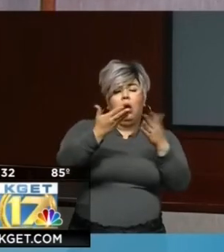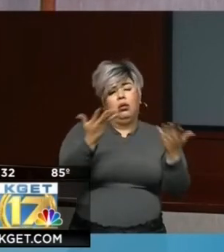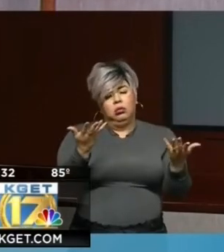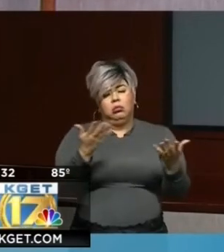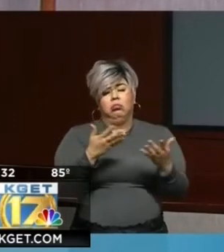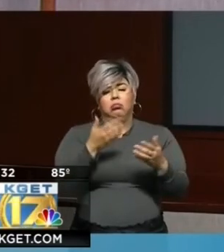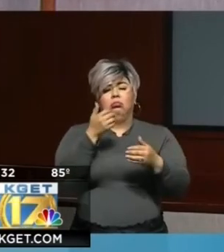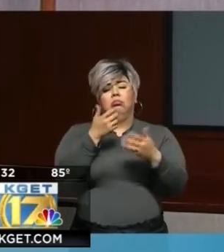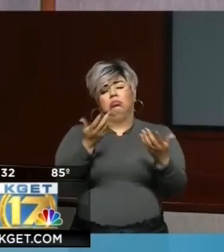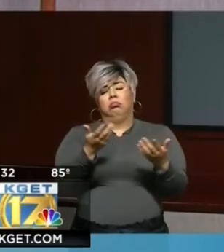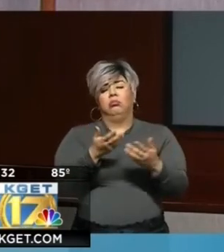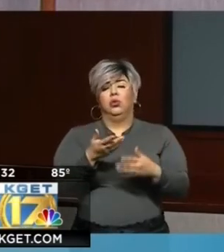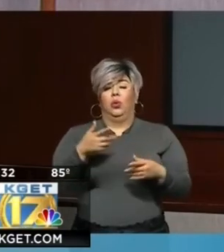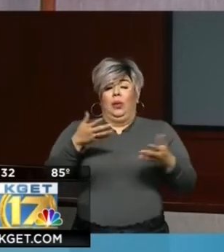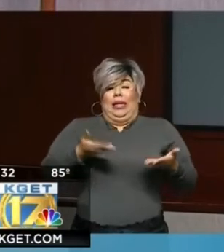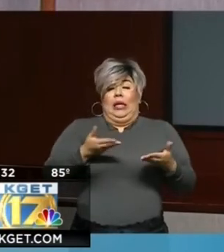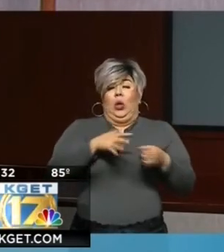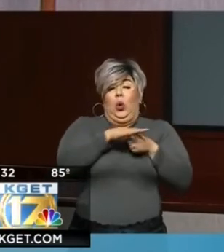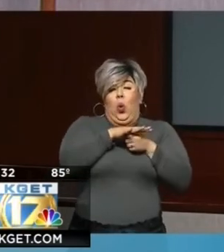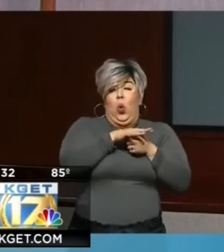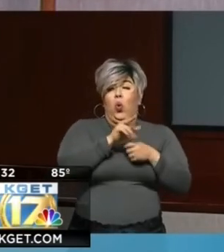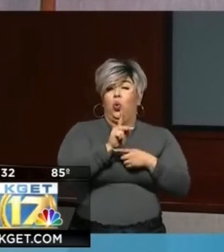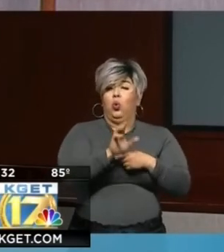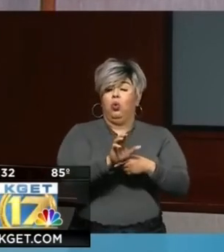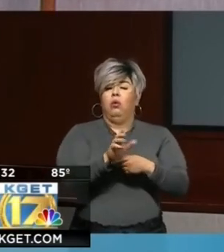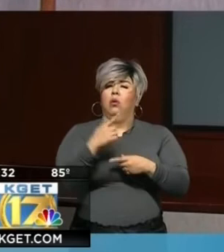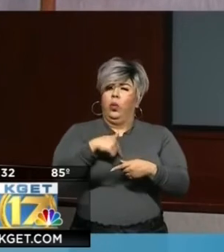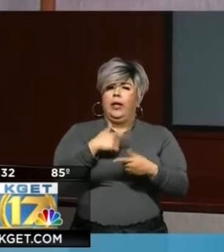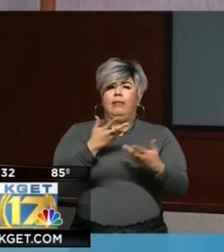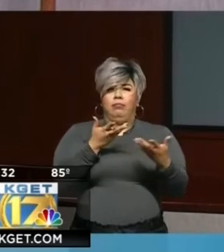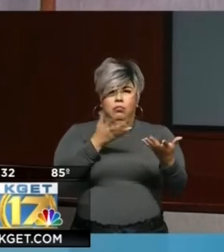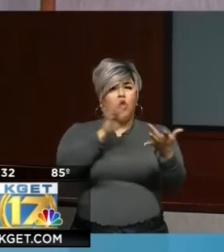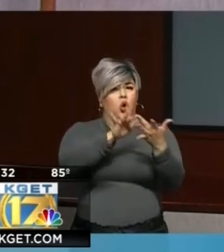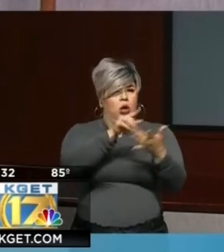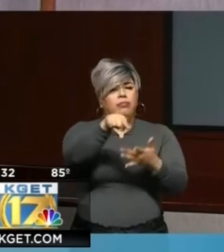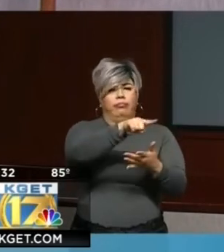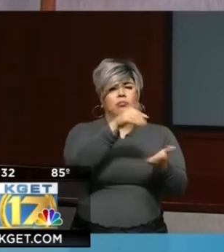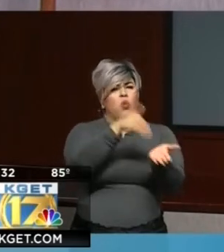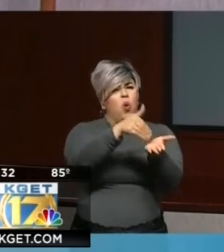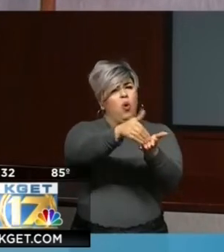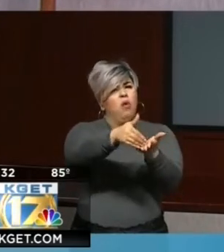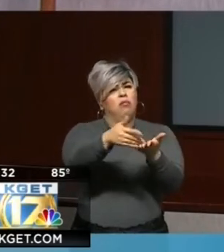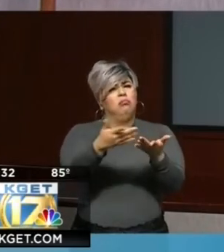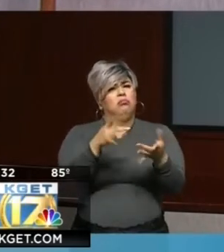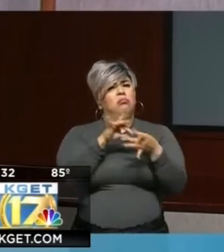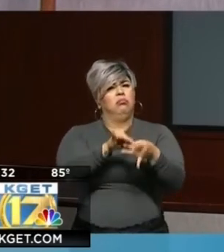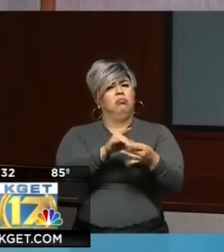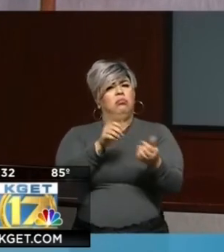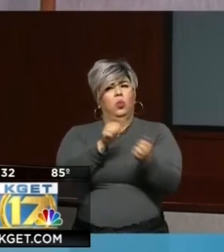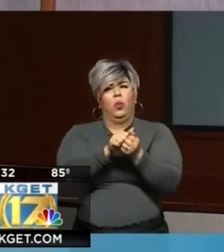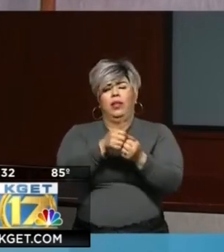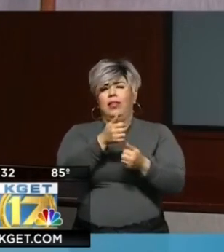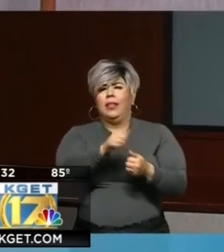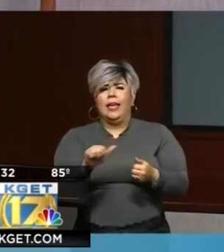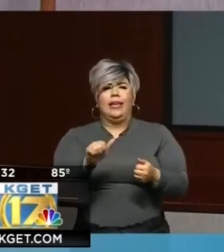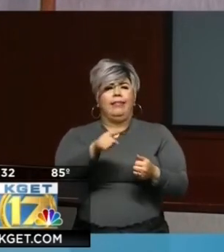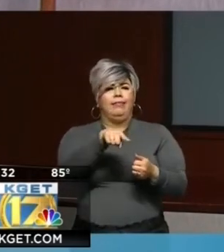SUPPORT SYSTEM THROUGH THE CALIFORNIA DEPARTMENT OF REHABILITATION -- CORRECTIONS AND REHABILITATION AND AT A